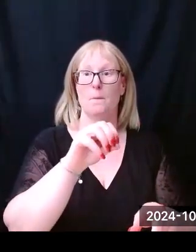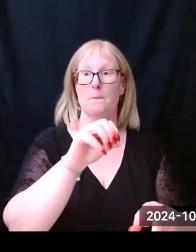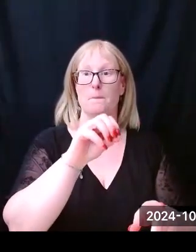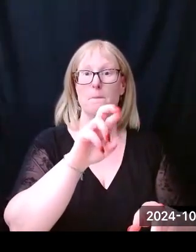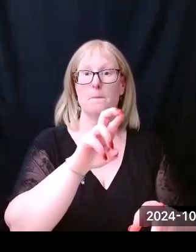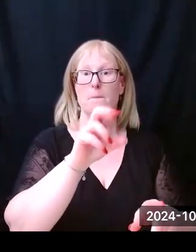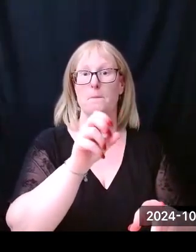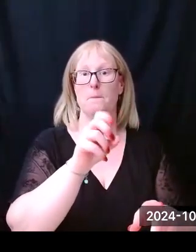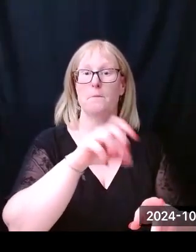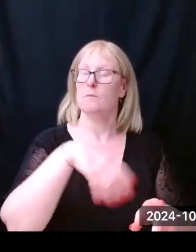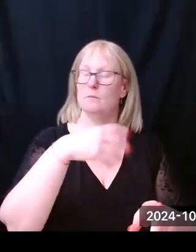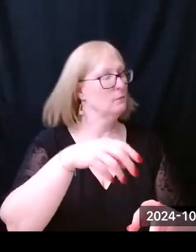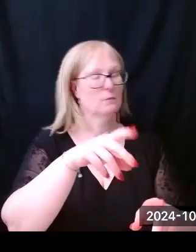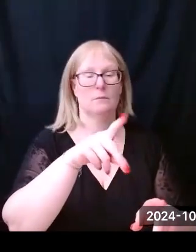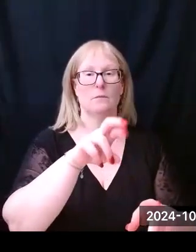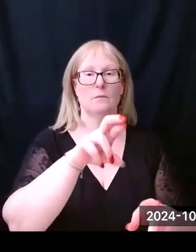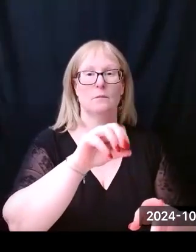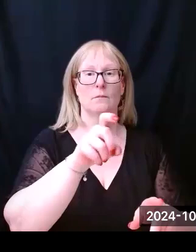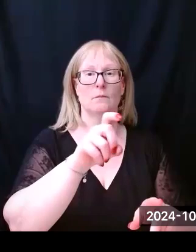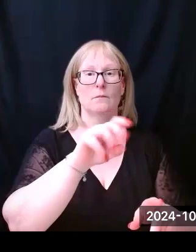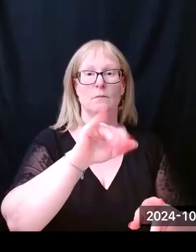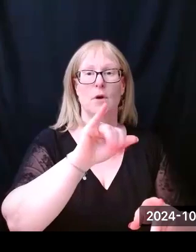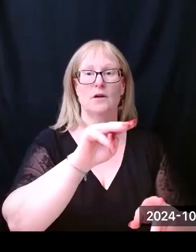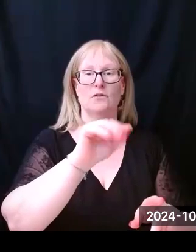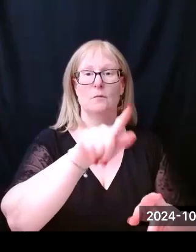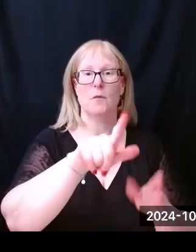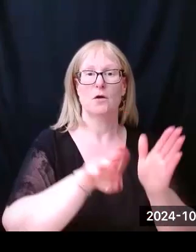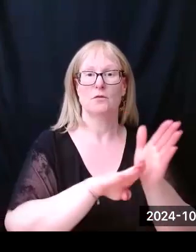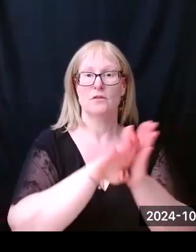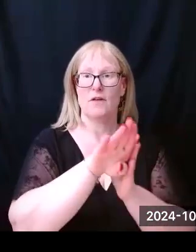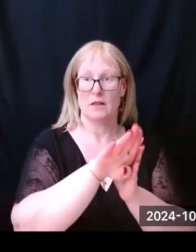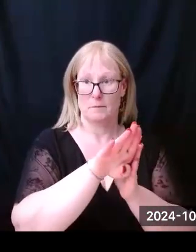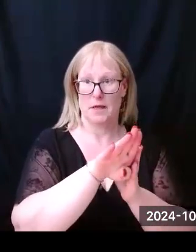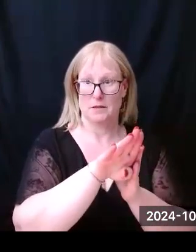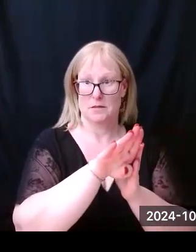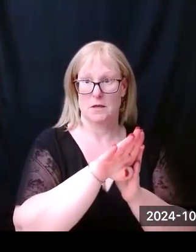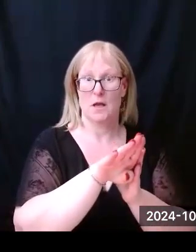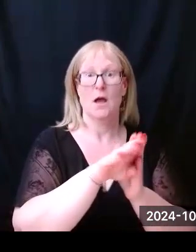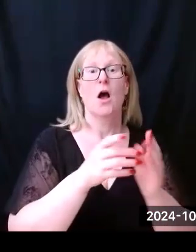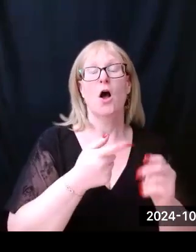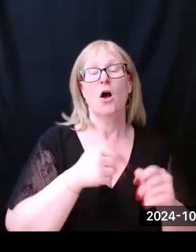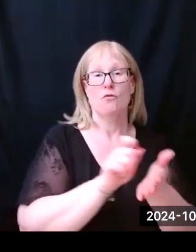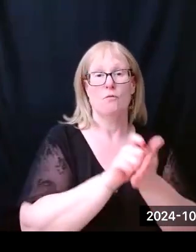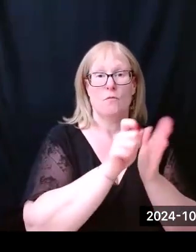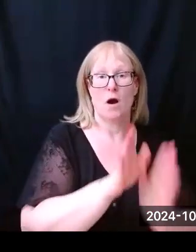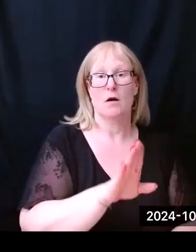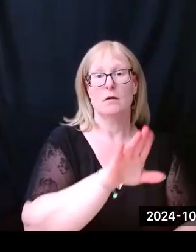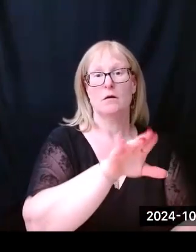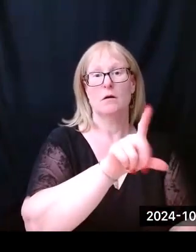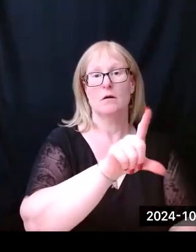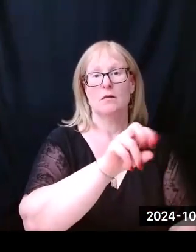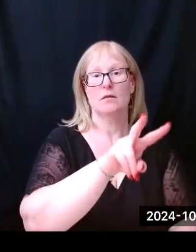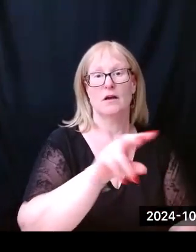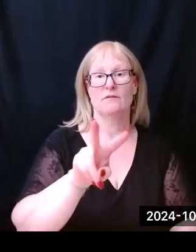named Lev Vygotsky, and he was quoted as saying what a child can do in cooperation today, they can do alone tomorrow.